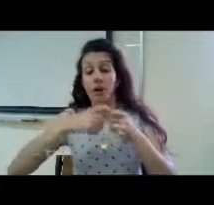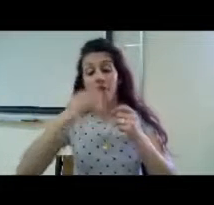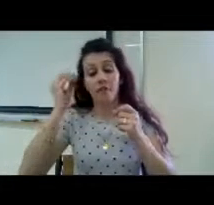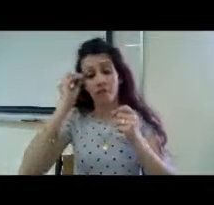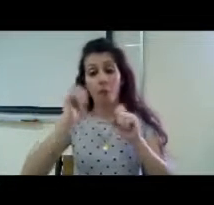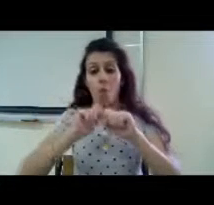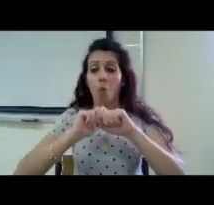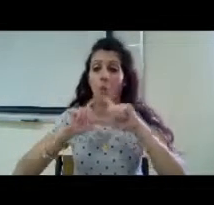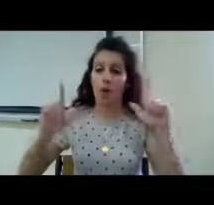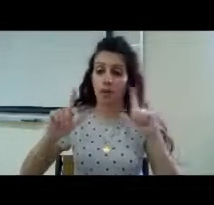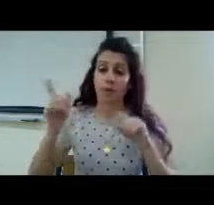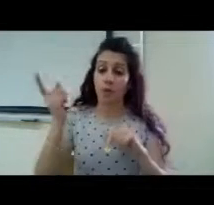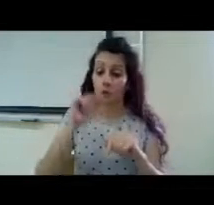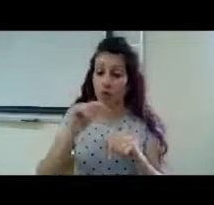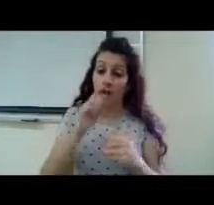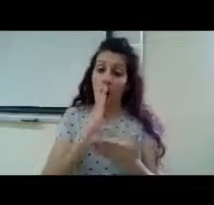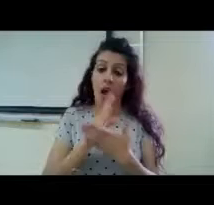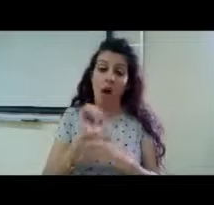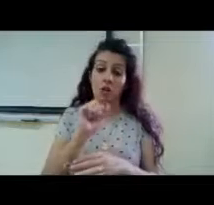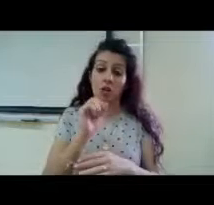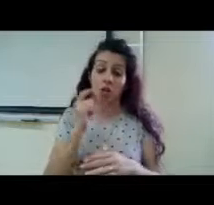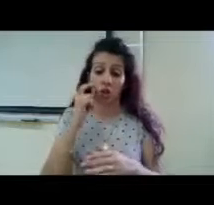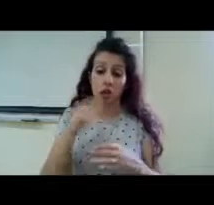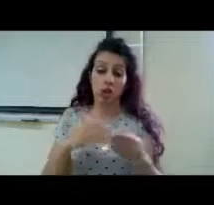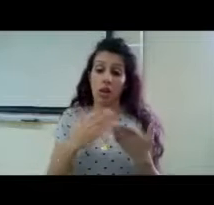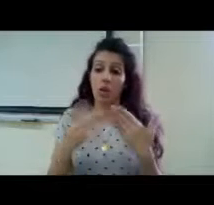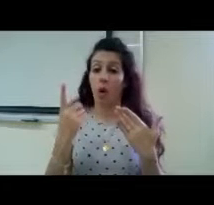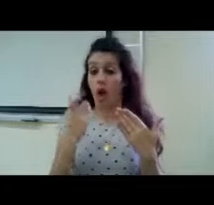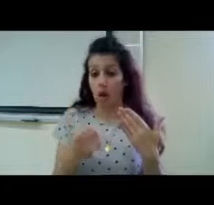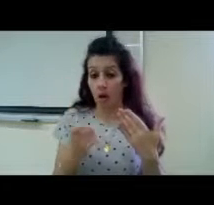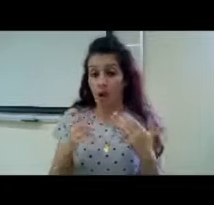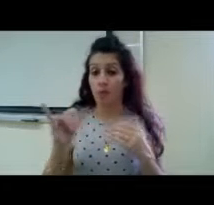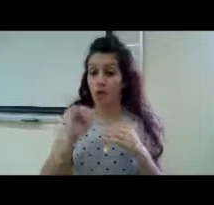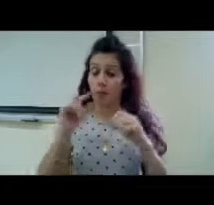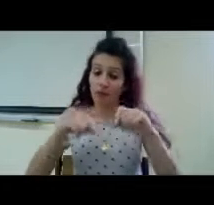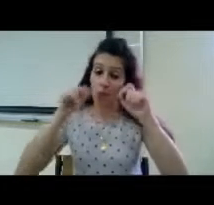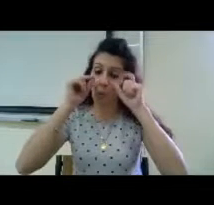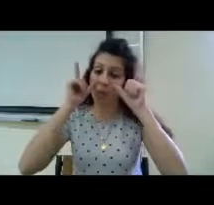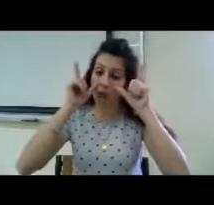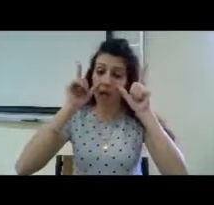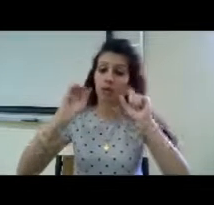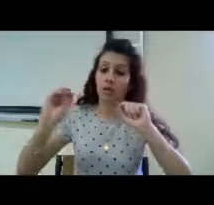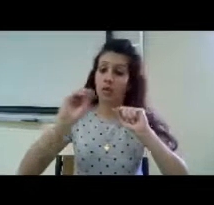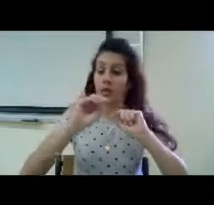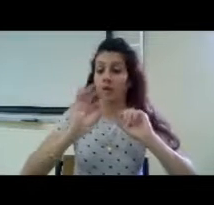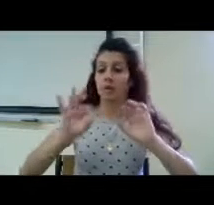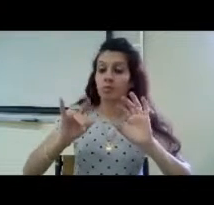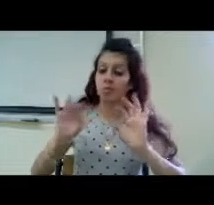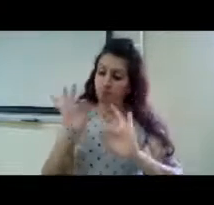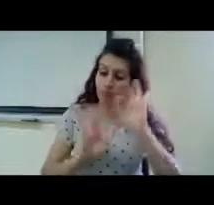on all children and their families because let's not forget closing school